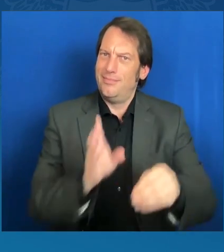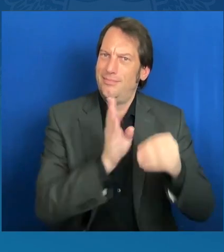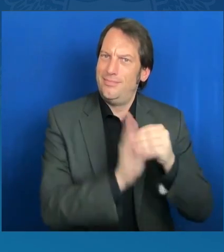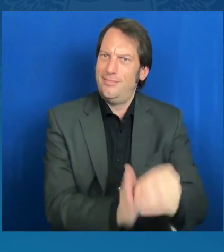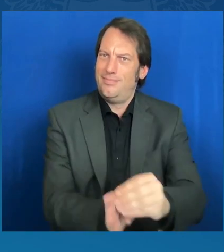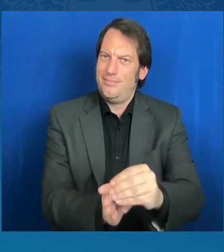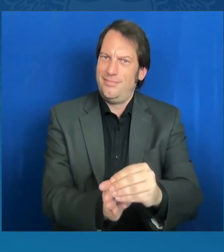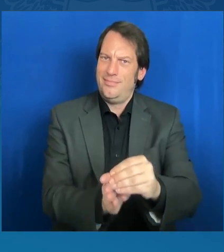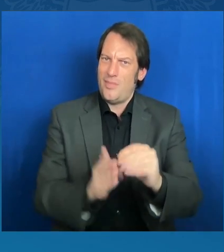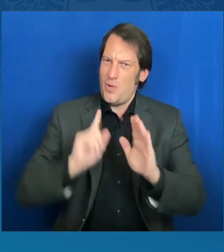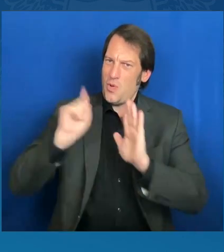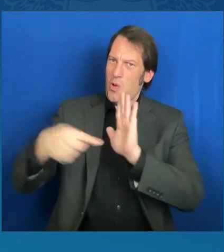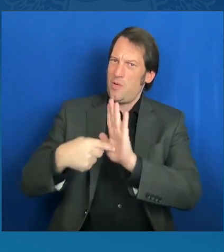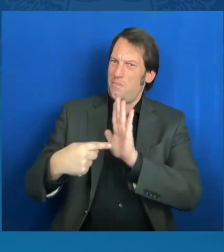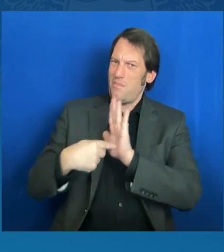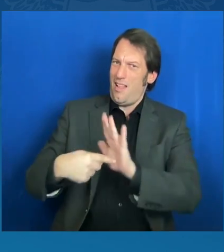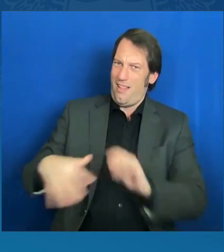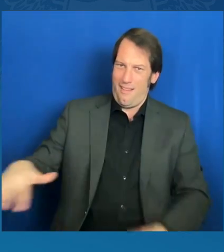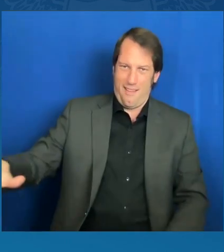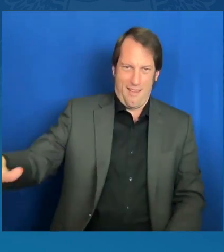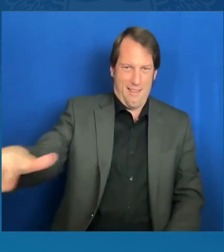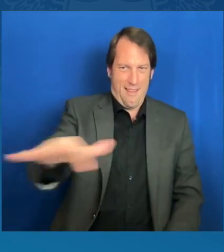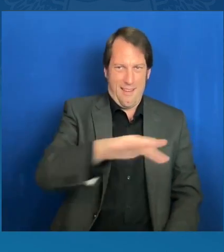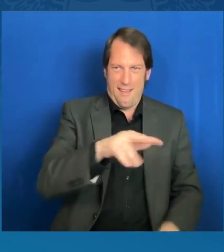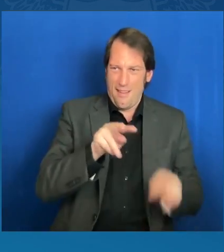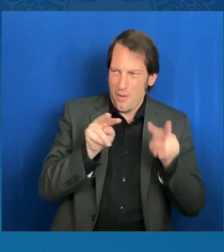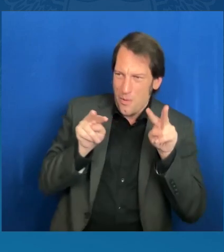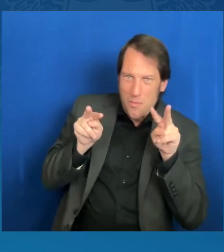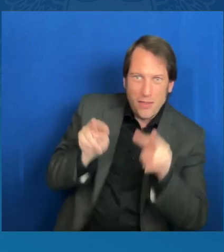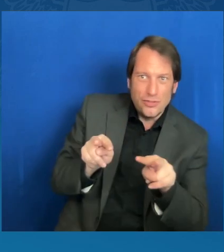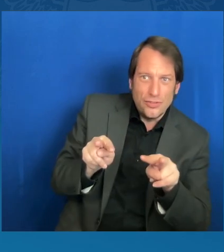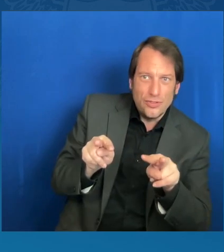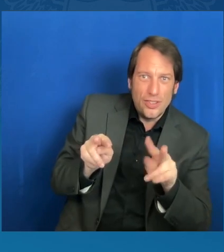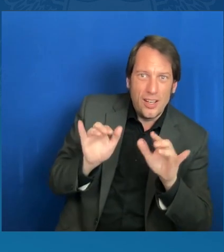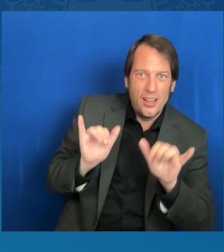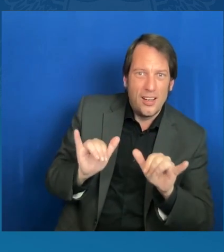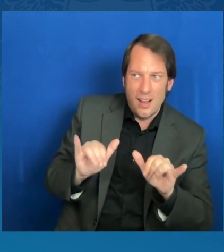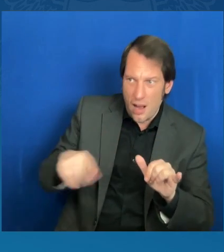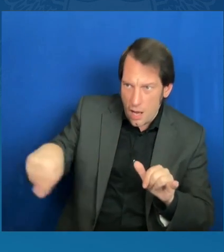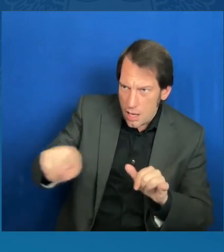"Okay, that's how you achieve success. And if that's being done there,